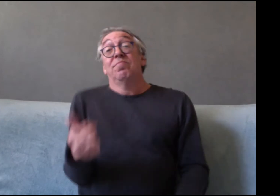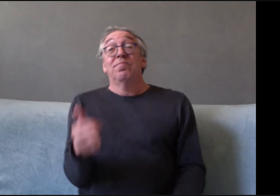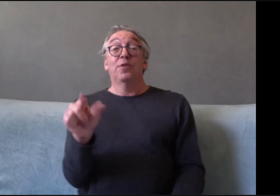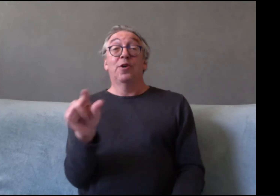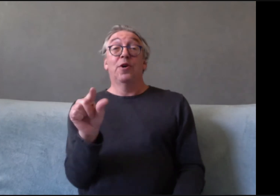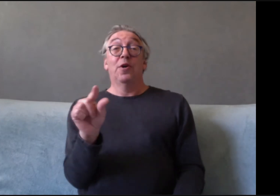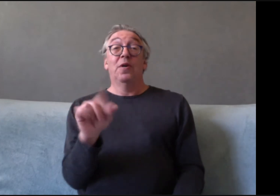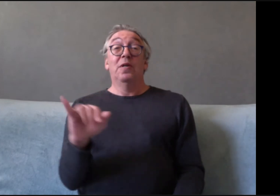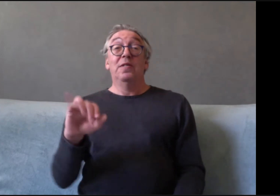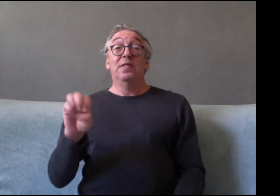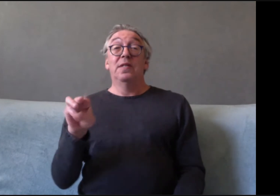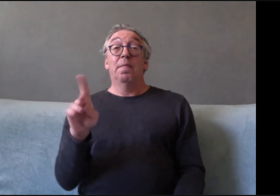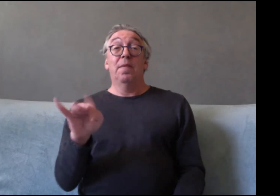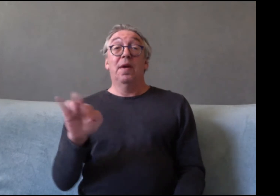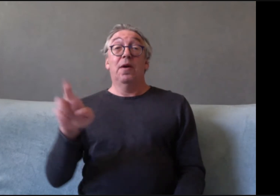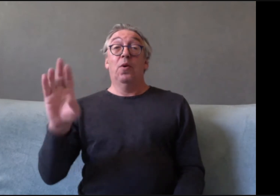ANDRÉ: Thank you, Luisa. Giampiero?